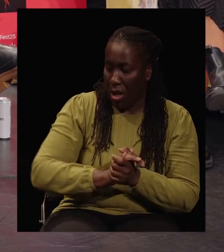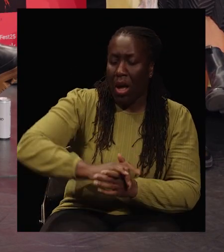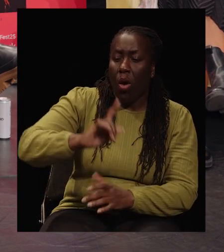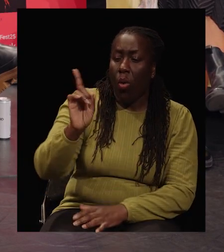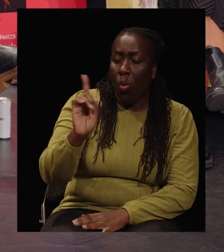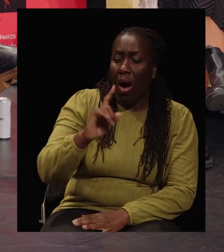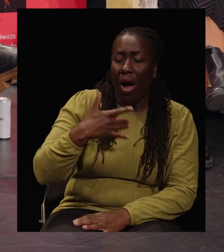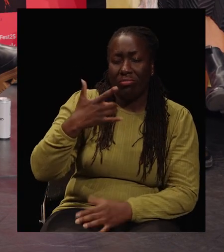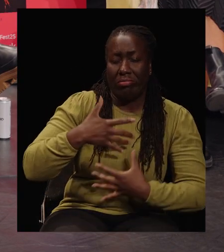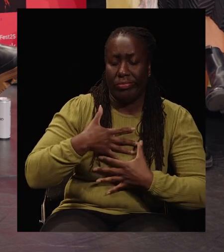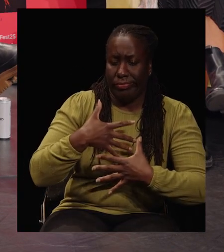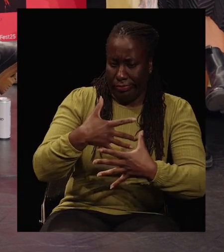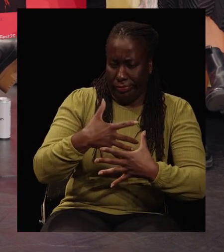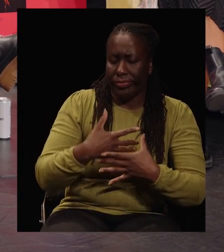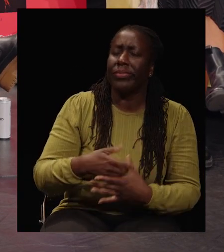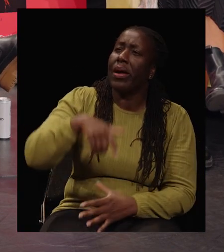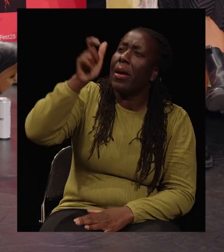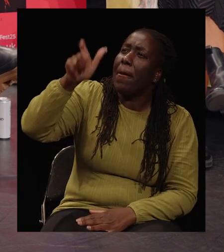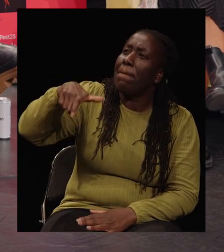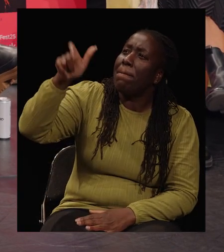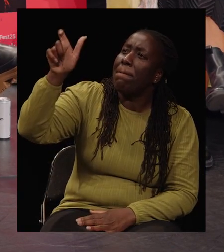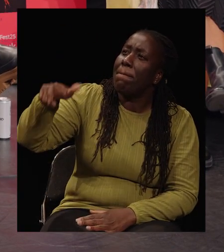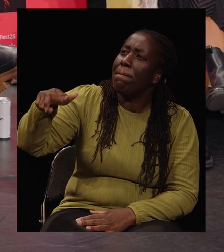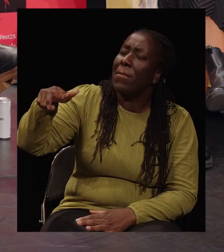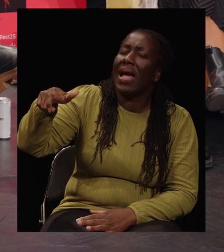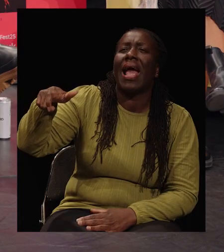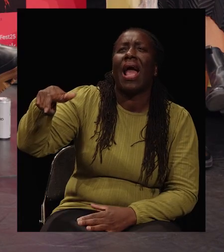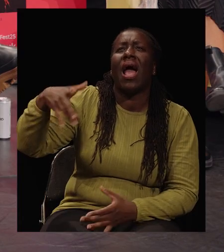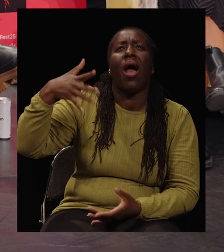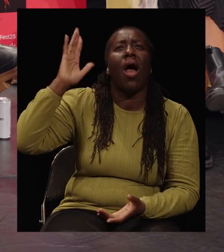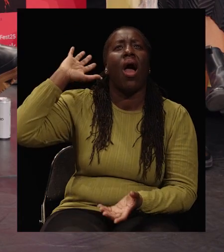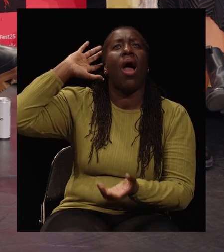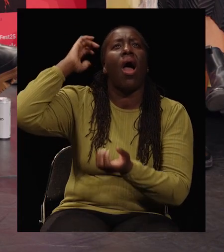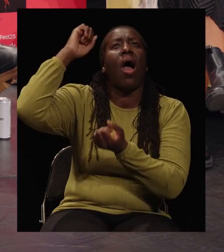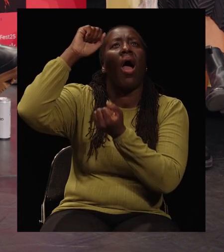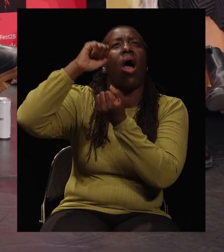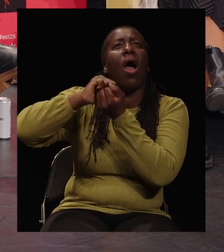is that how people recount memories that might be 30 years old,